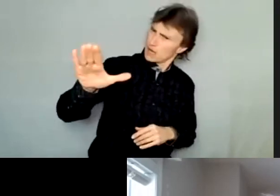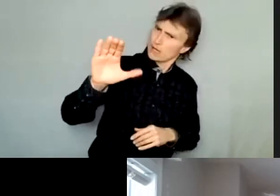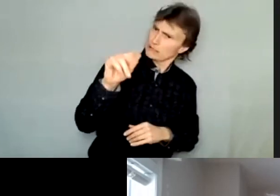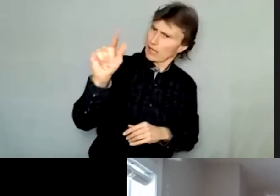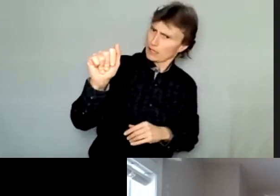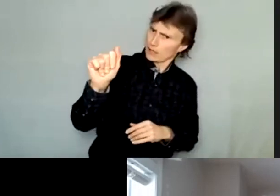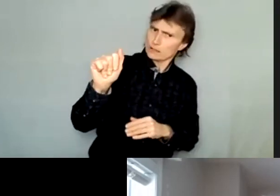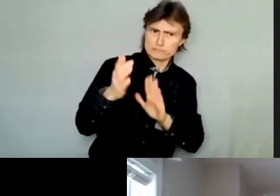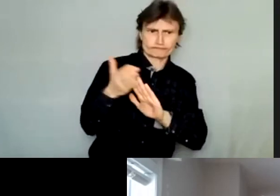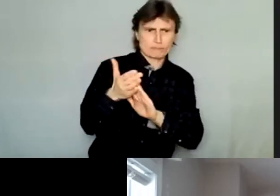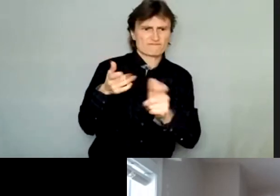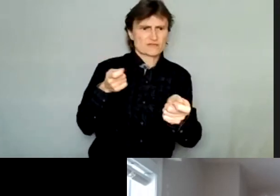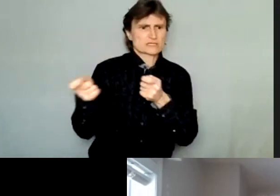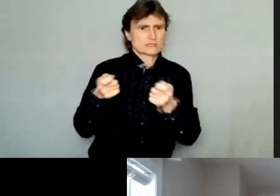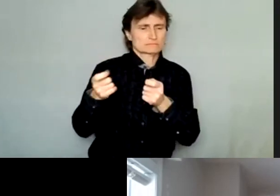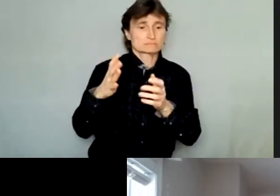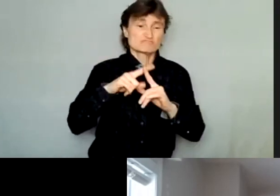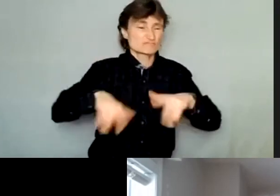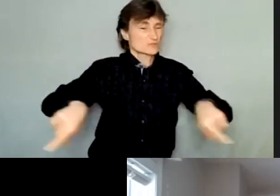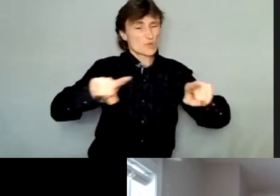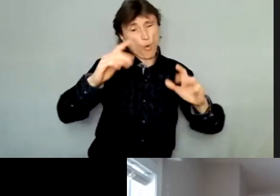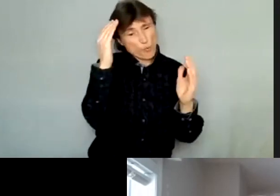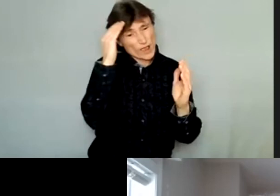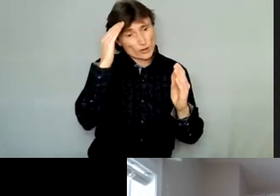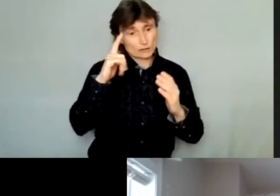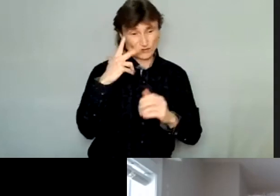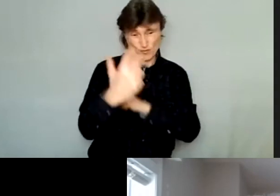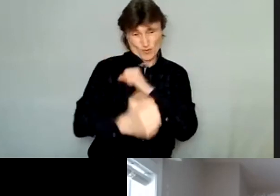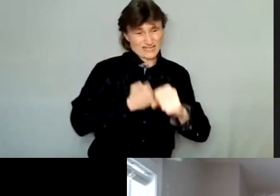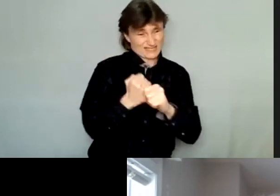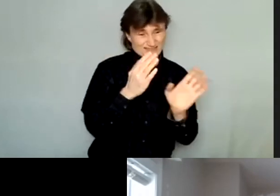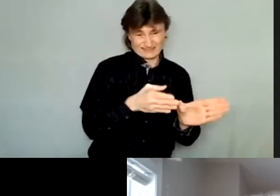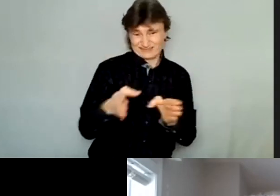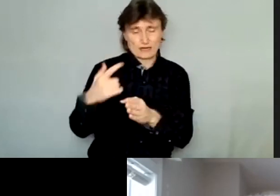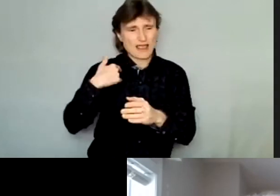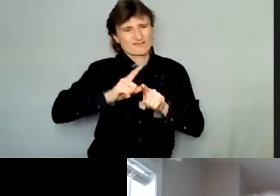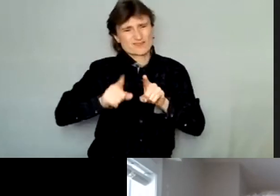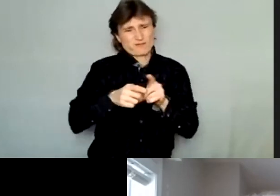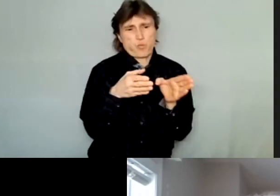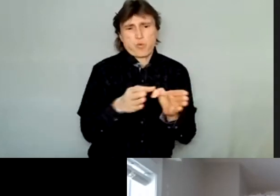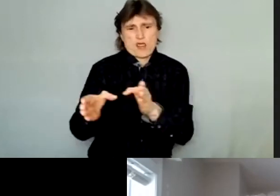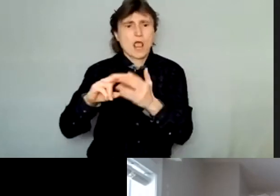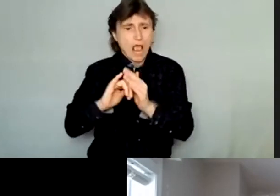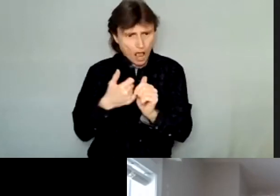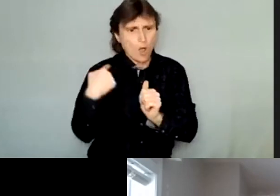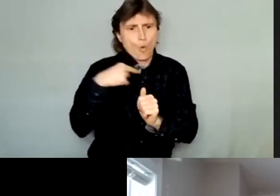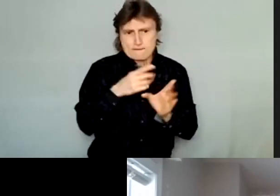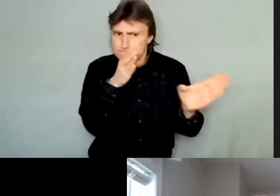So just so that you're all aware there are, there are various stages of how we're working together.